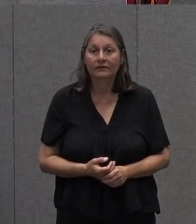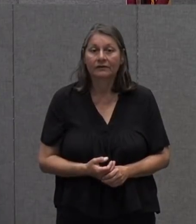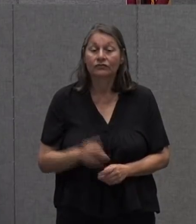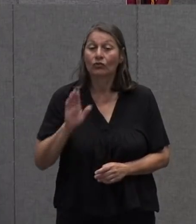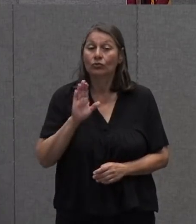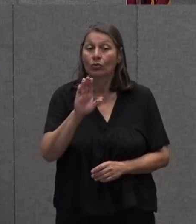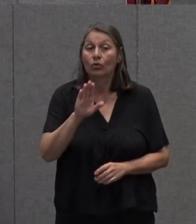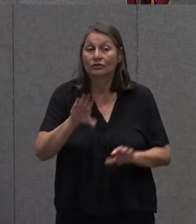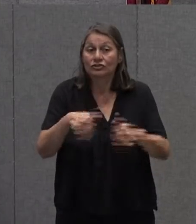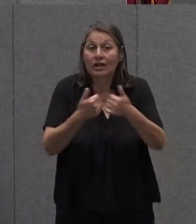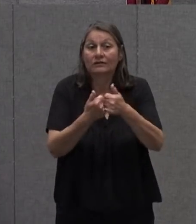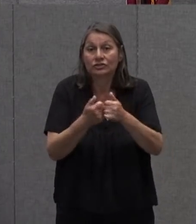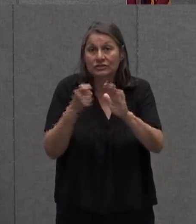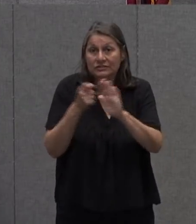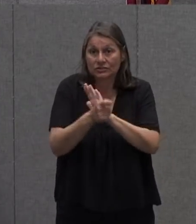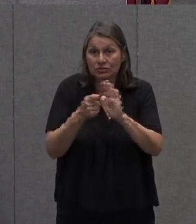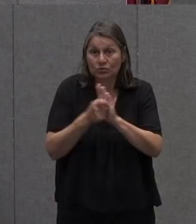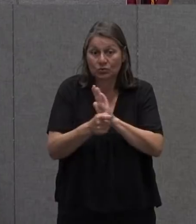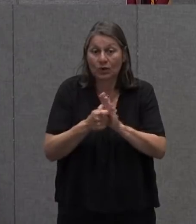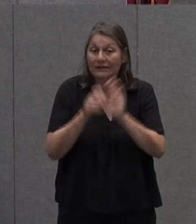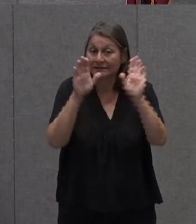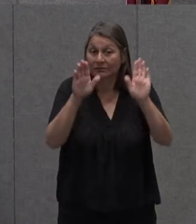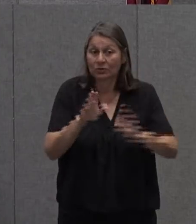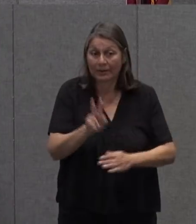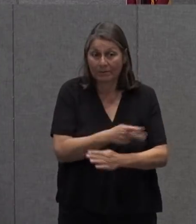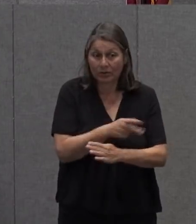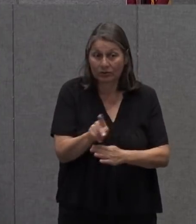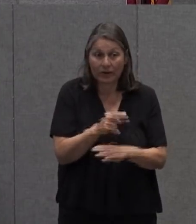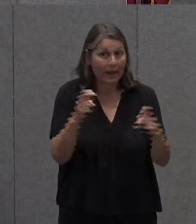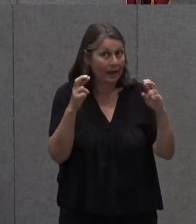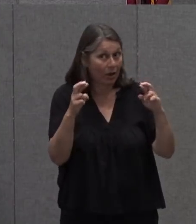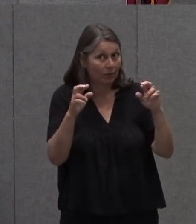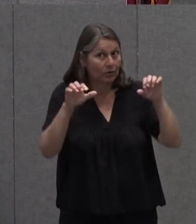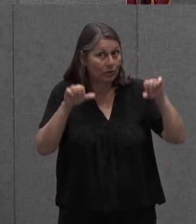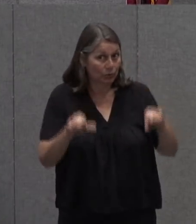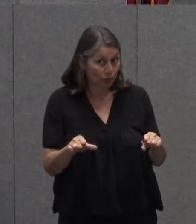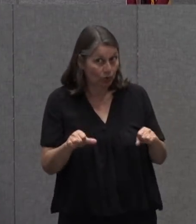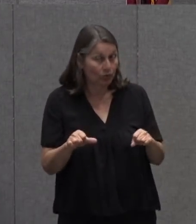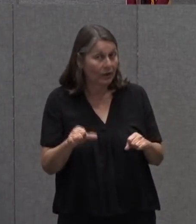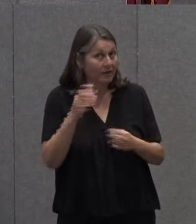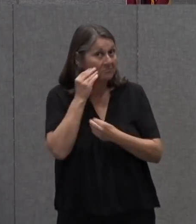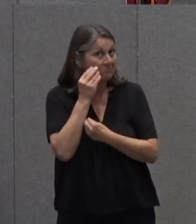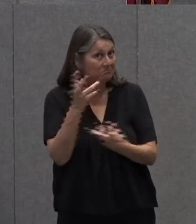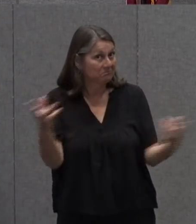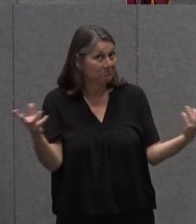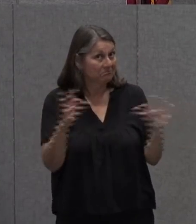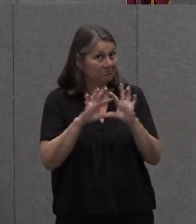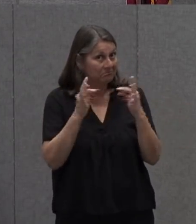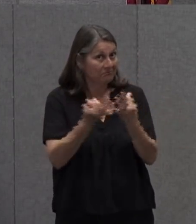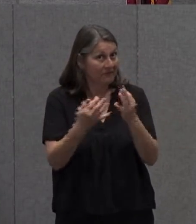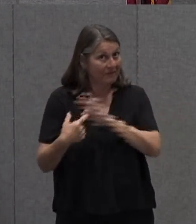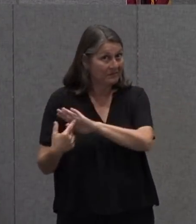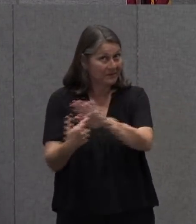is to write some great poetry. I hope that you can share it with your family and your friends and your classmates